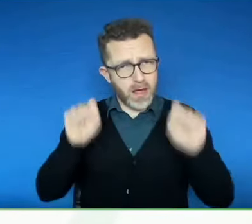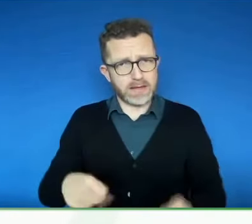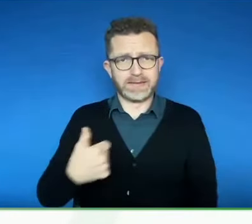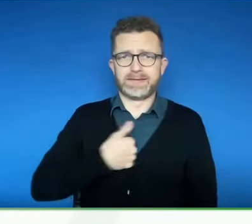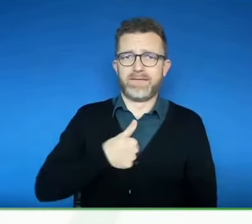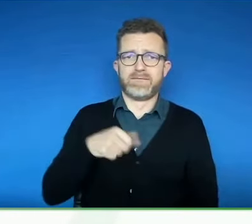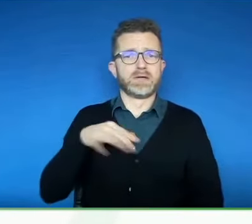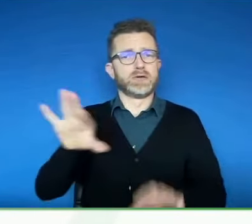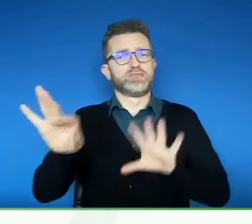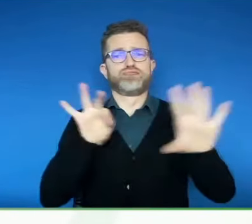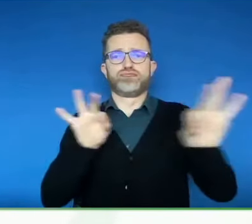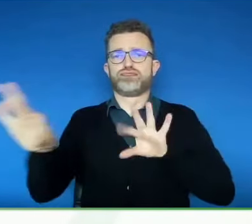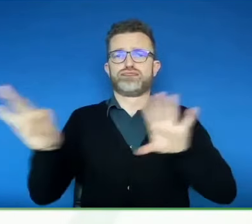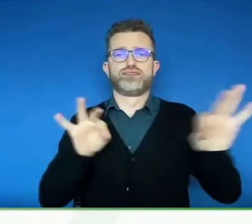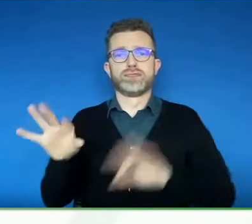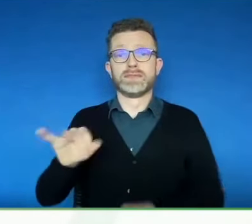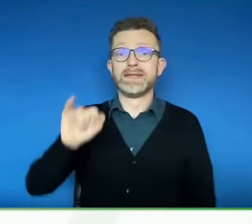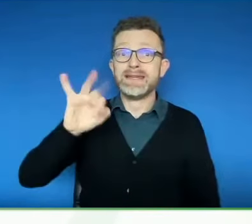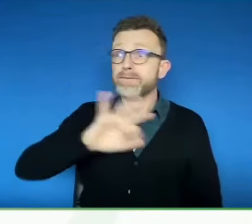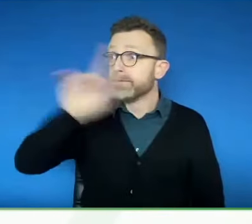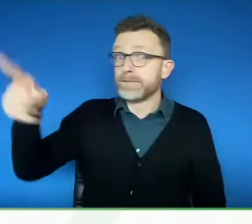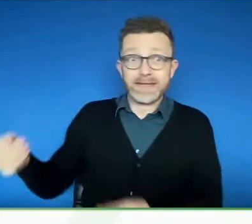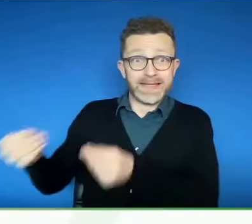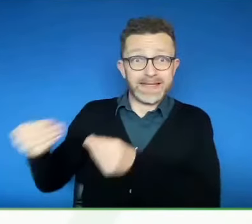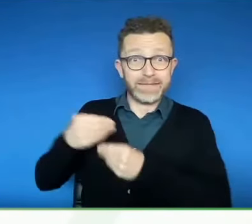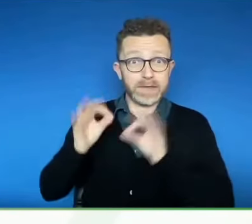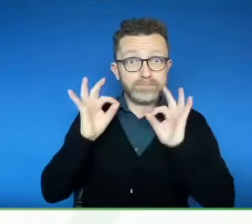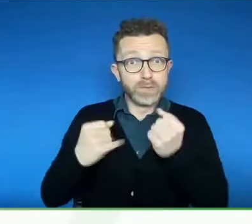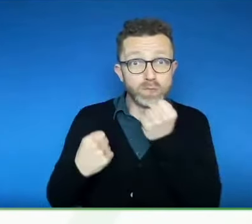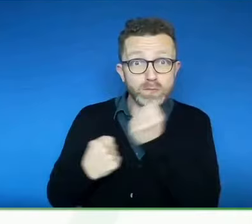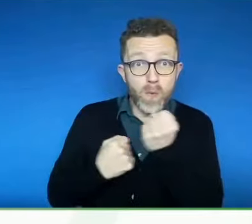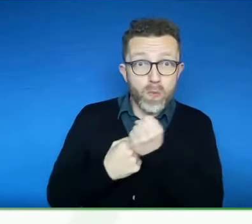disabilities to live within the communities of their own choices.